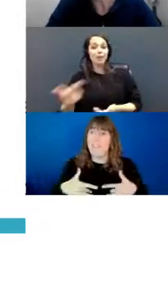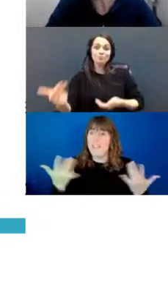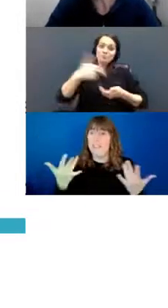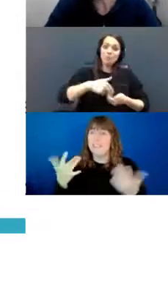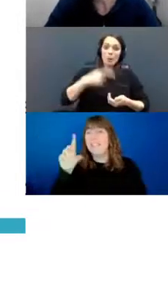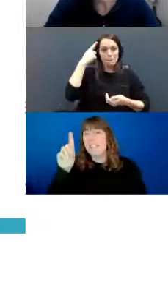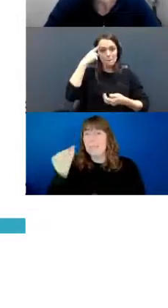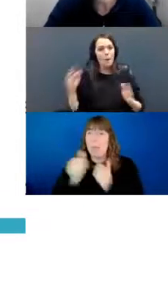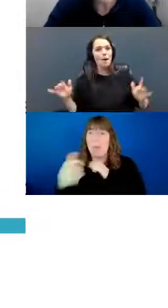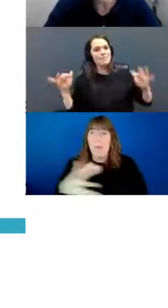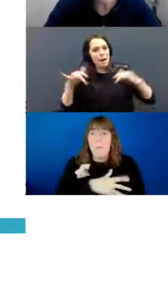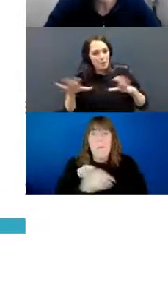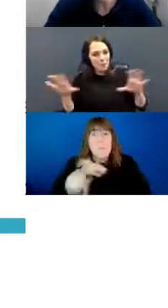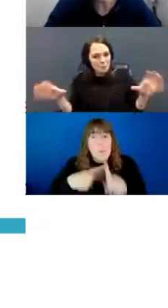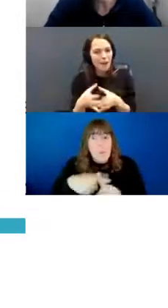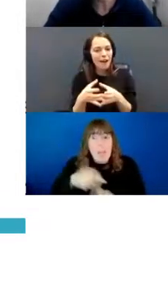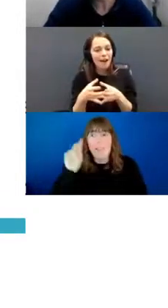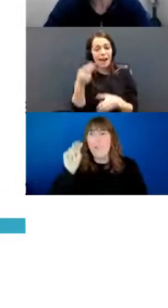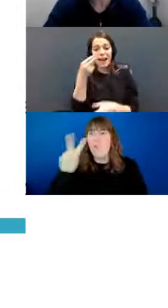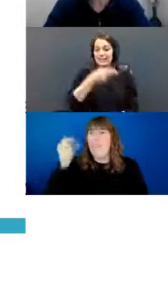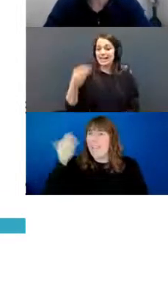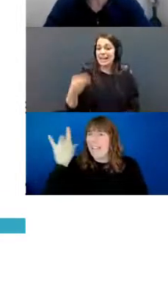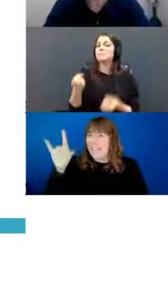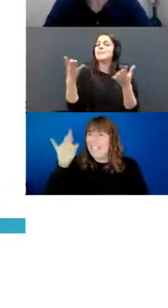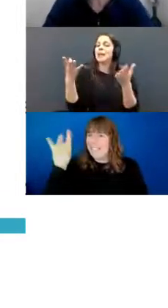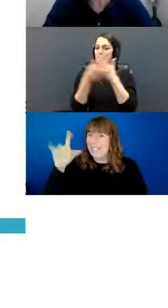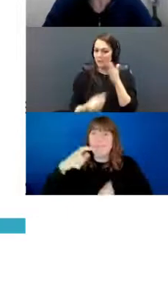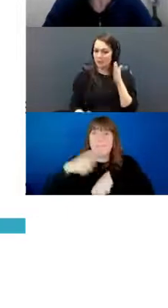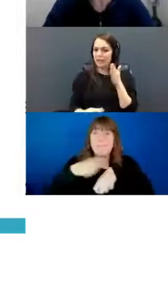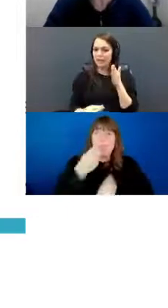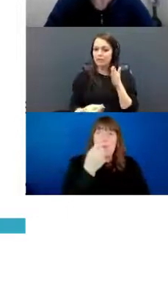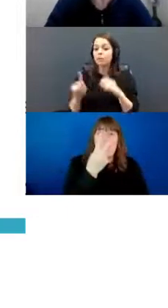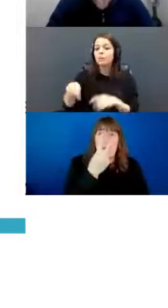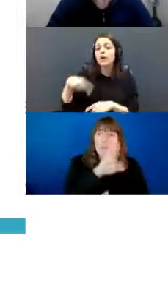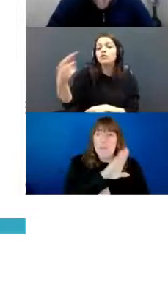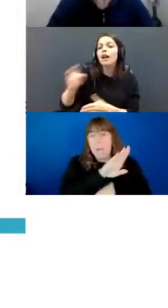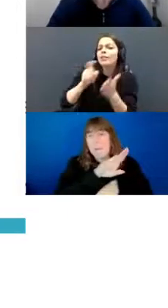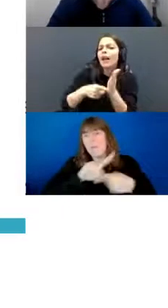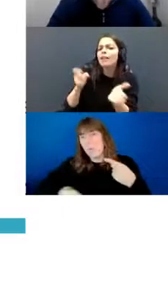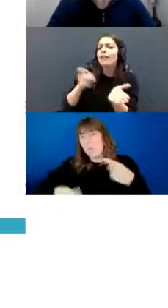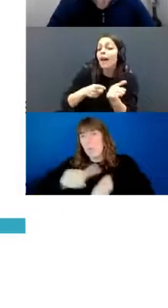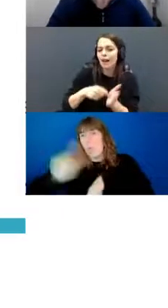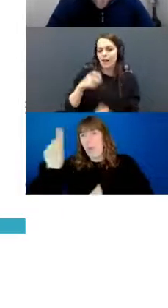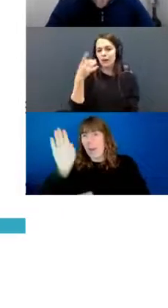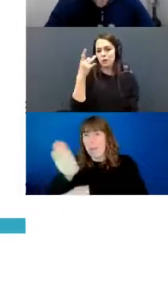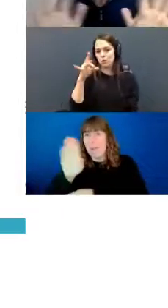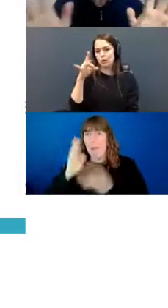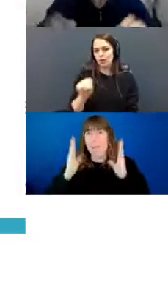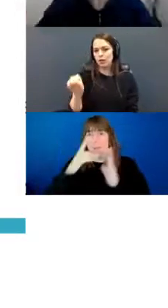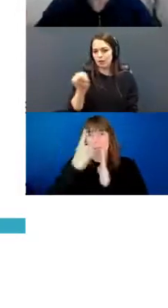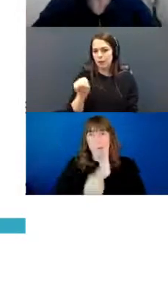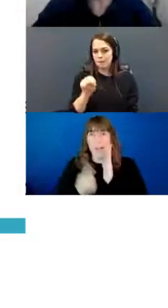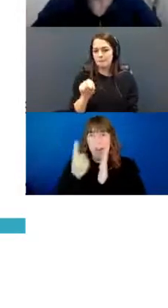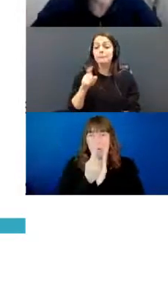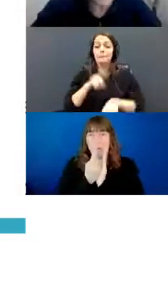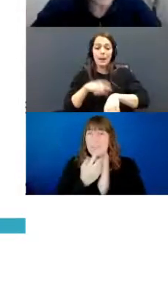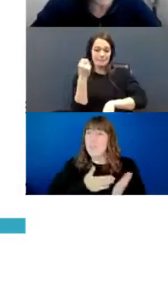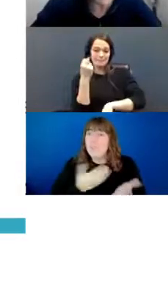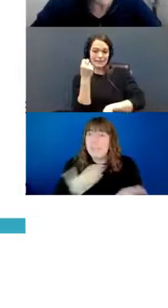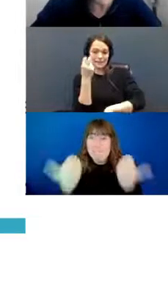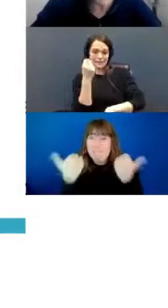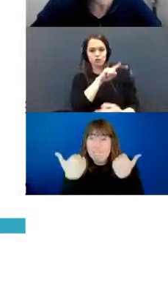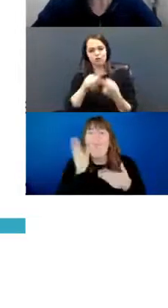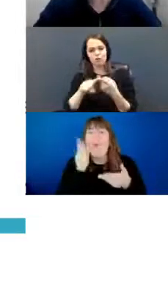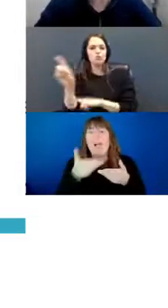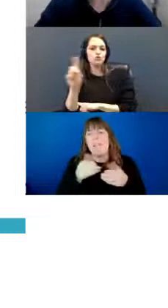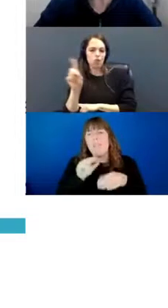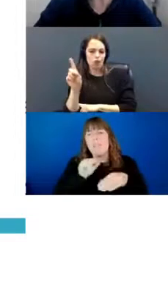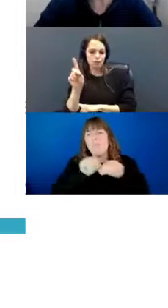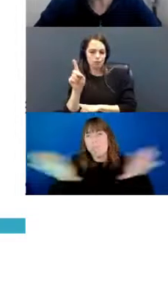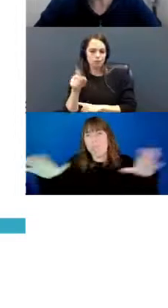on november 18th from 12 p.m to 1 p.m and uh you'll all get an invitation in your email